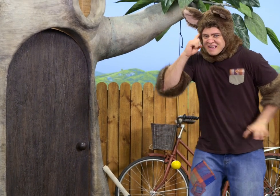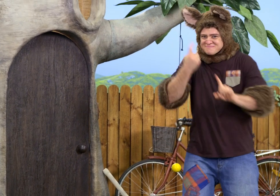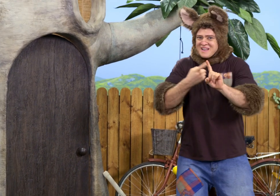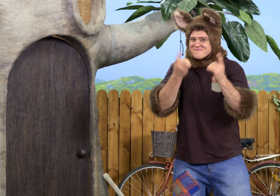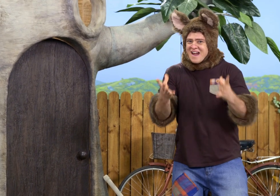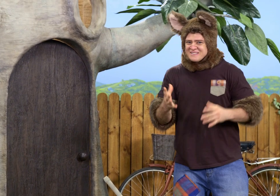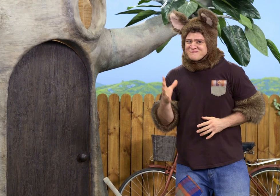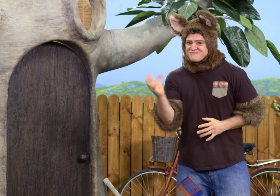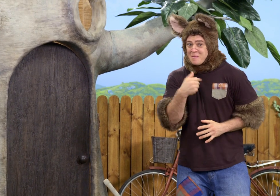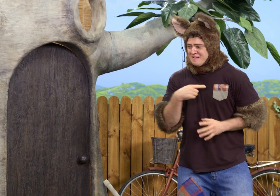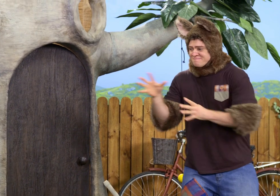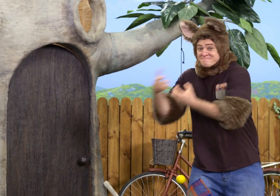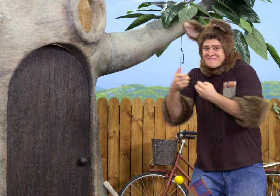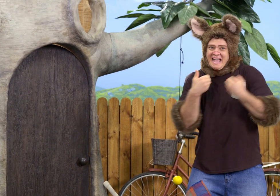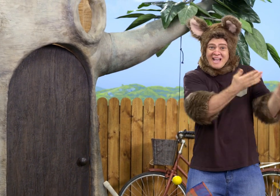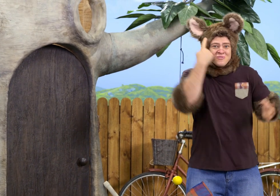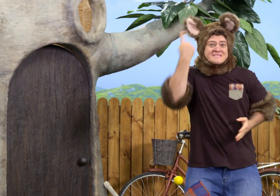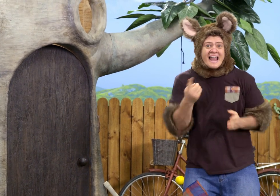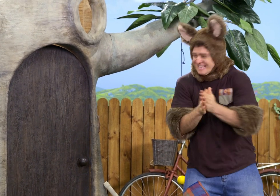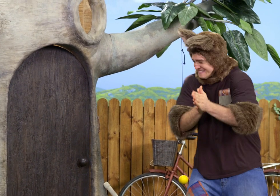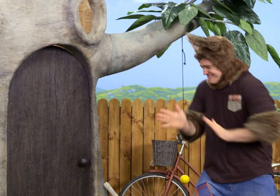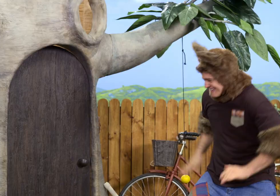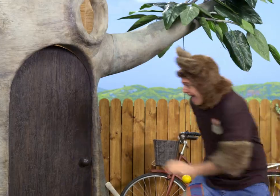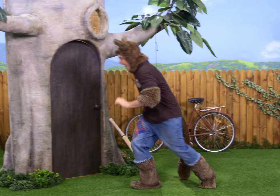Those potatoes should be ready by now. I'm going to get them and give them to Sally.